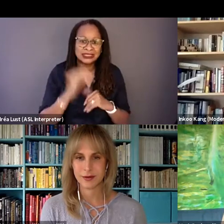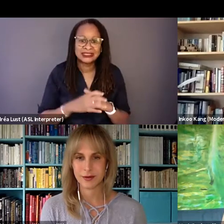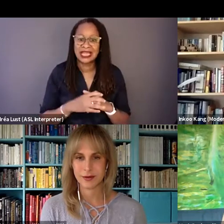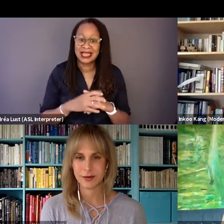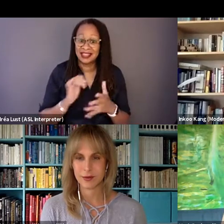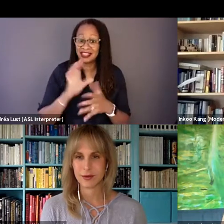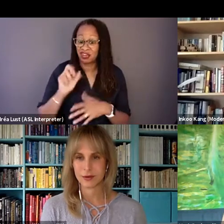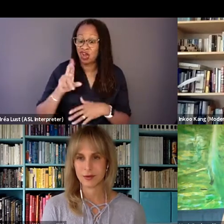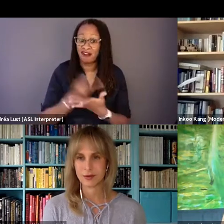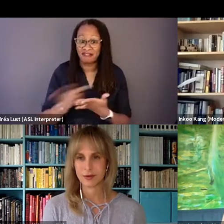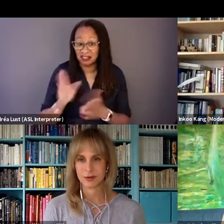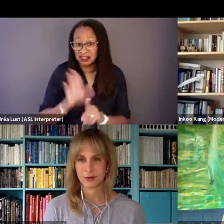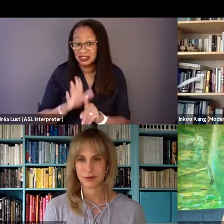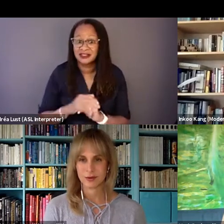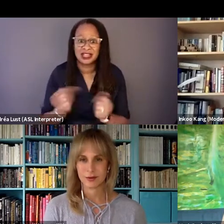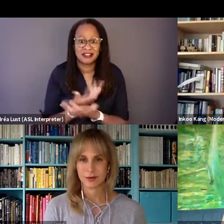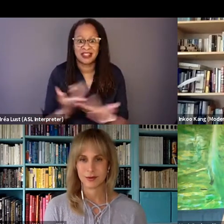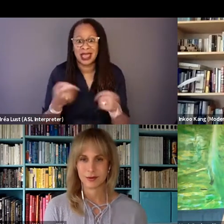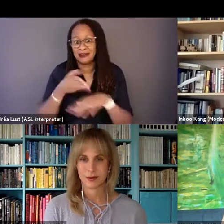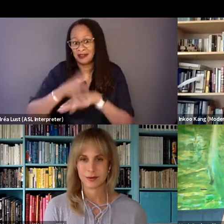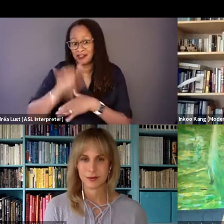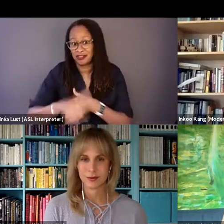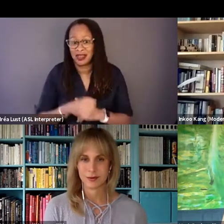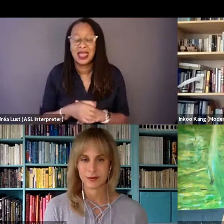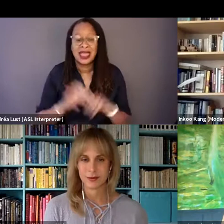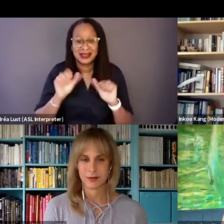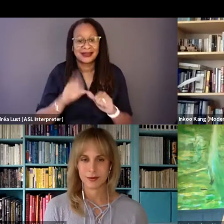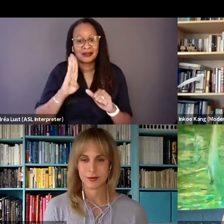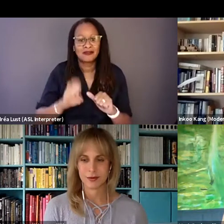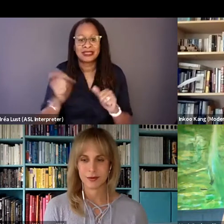that everything that happened with it. And that it could have been something great, and it wasn't.